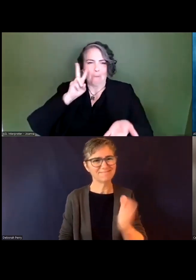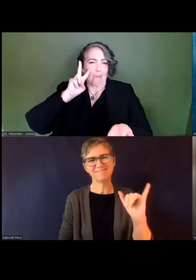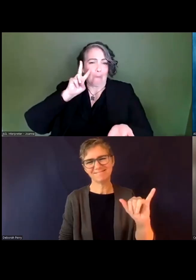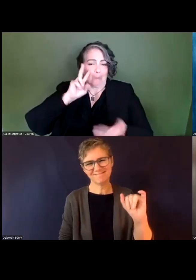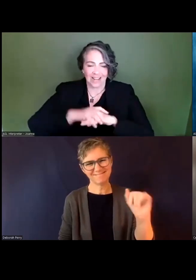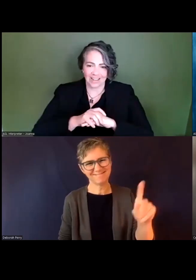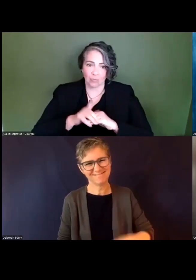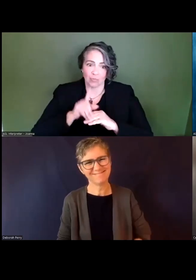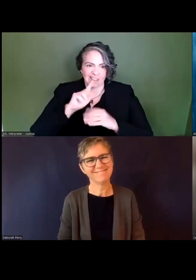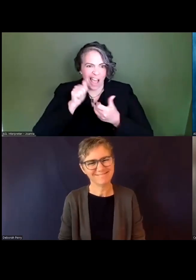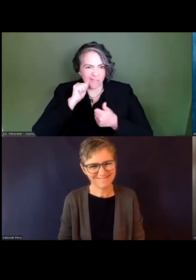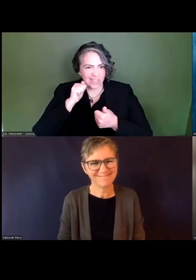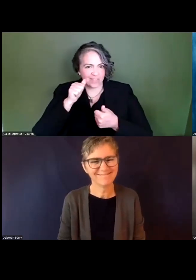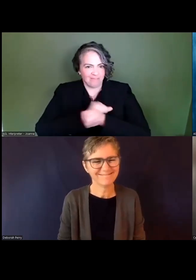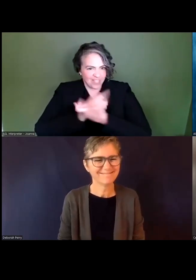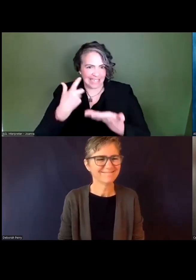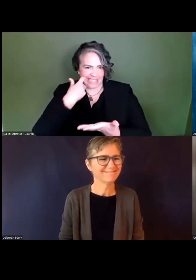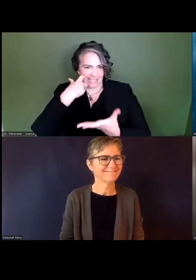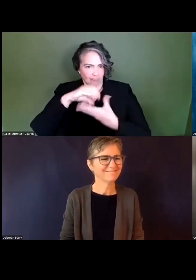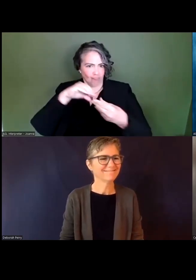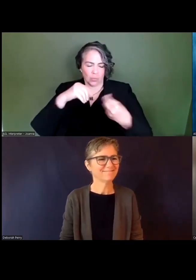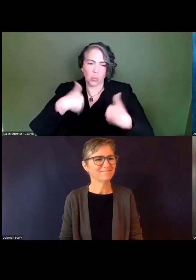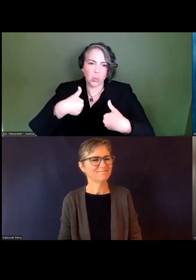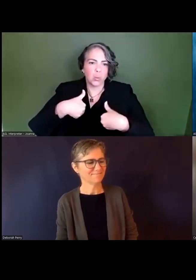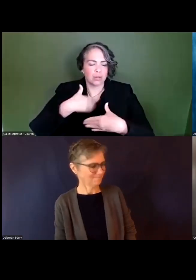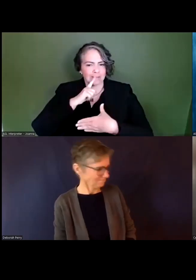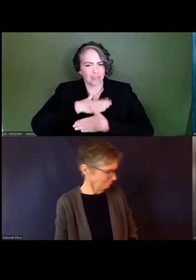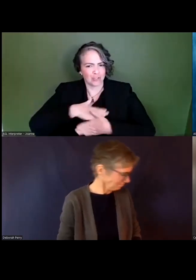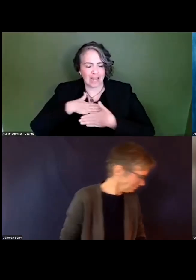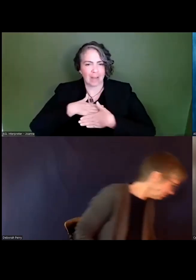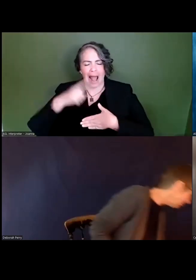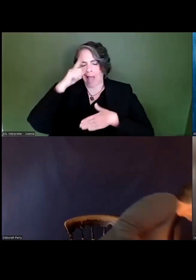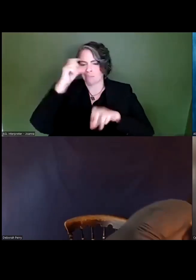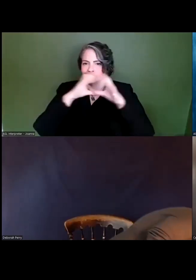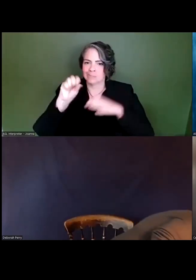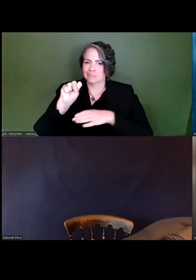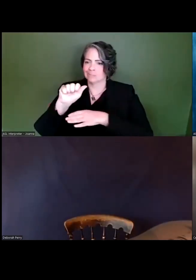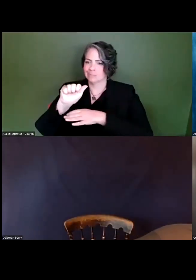said. You know, what keeps on coming to mind to me is SAMHSA’s definition of recovery: A